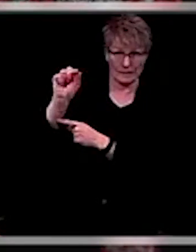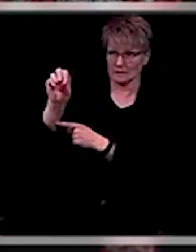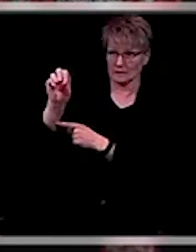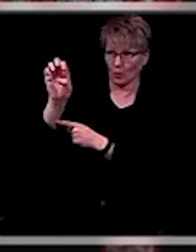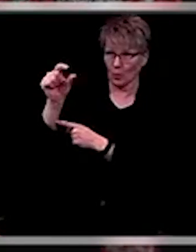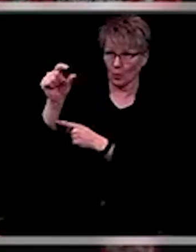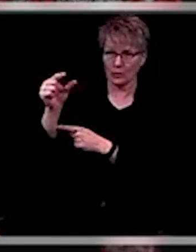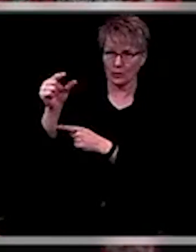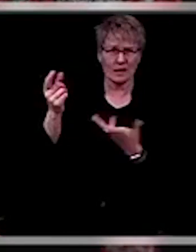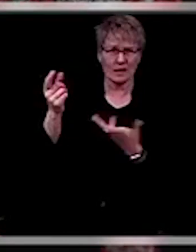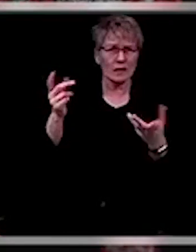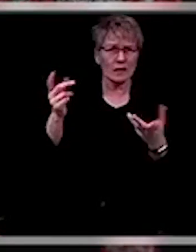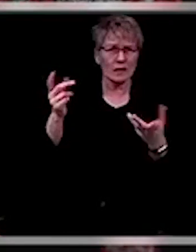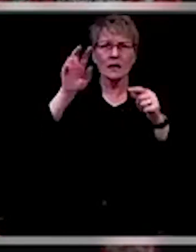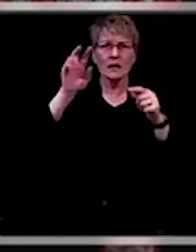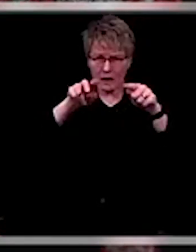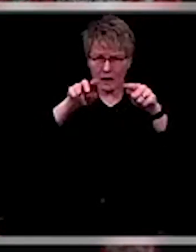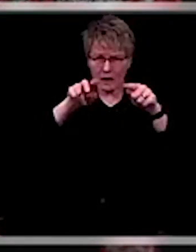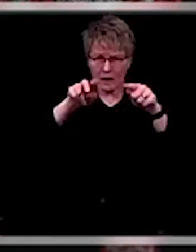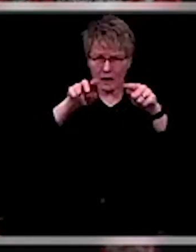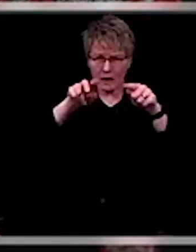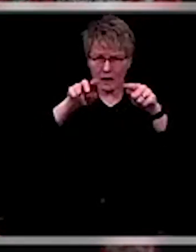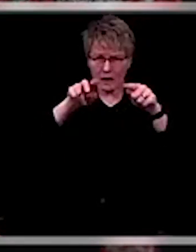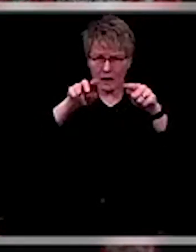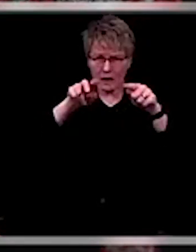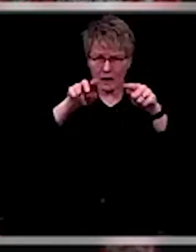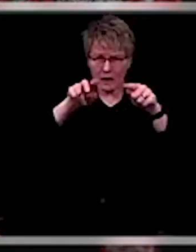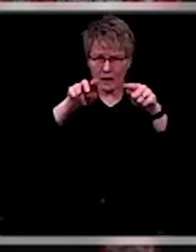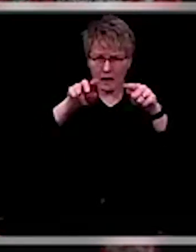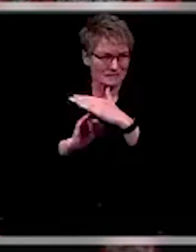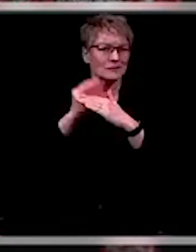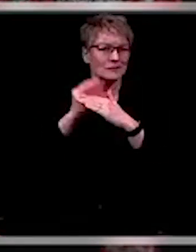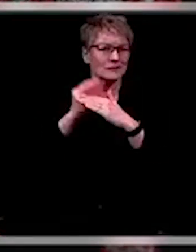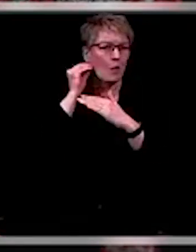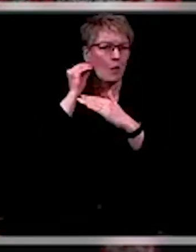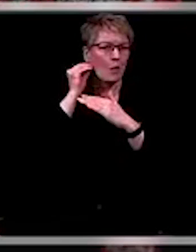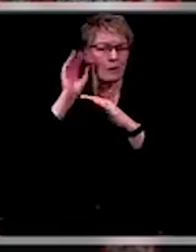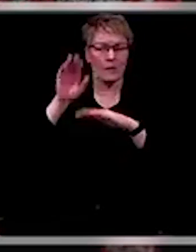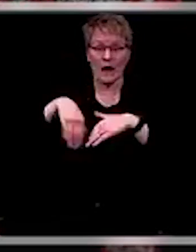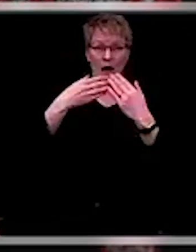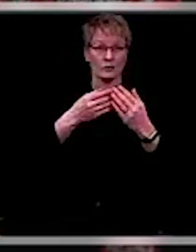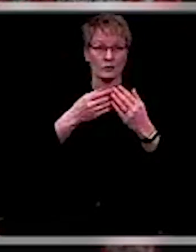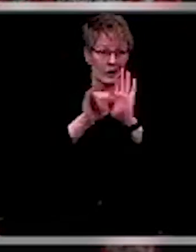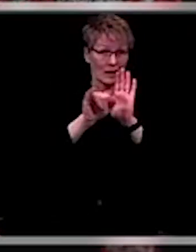thinking about identifying close contacts. So you can let your friends and colleagues and coworkers